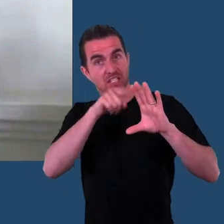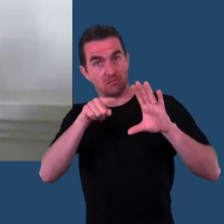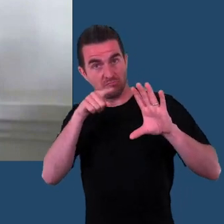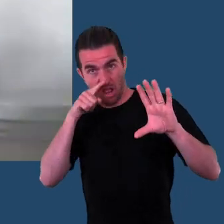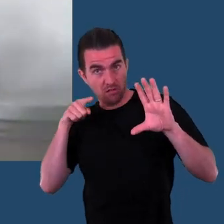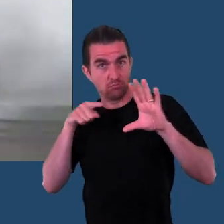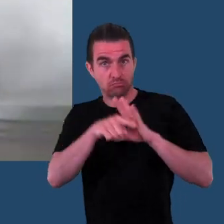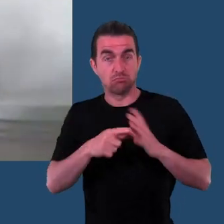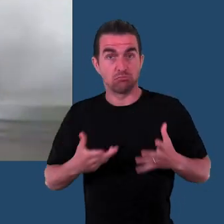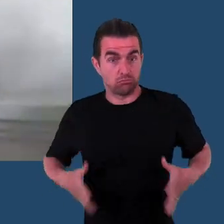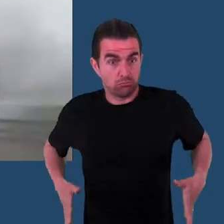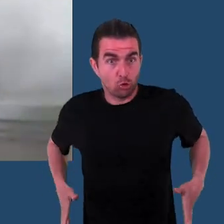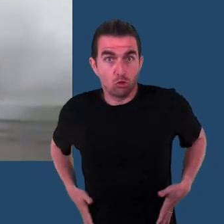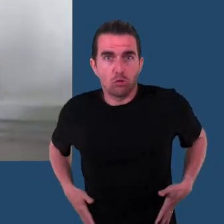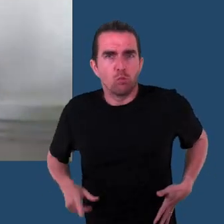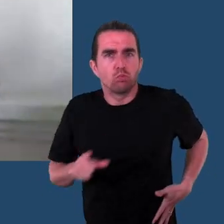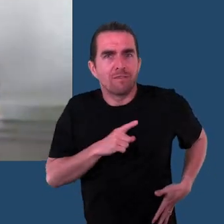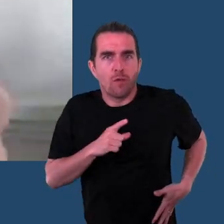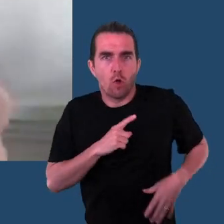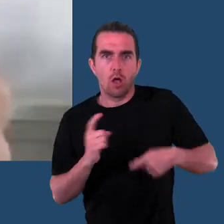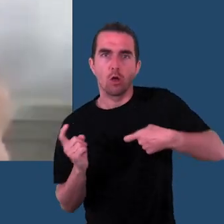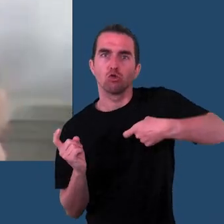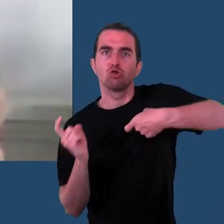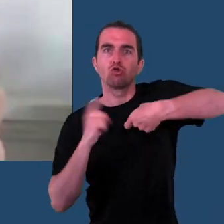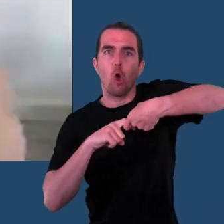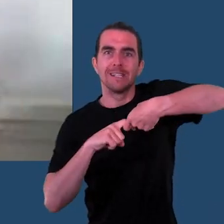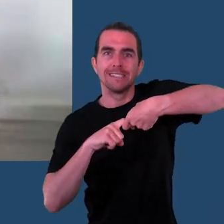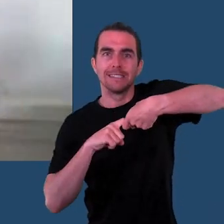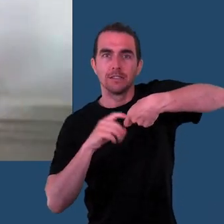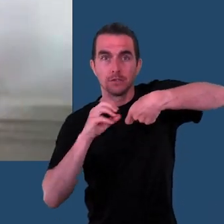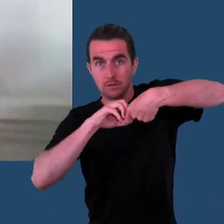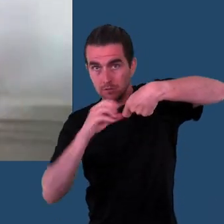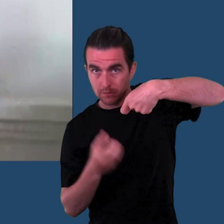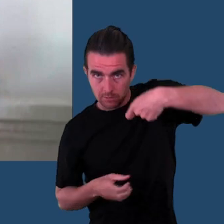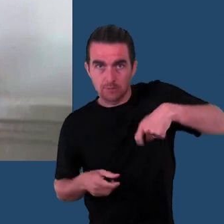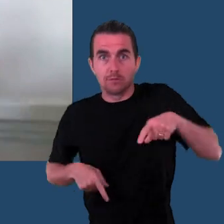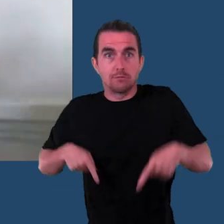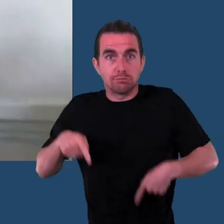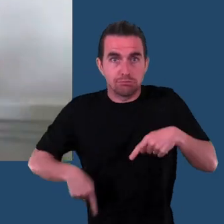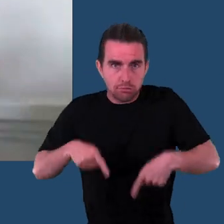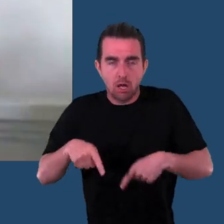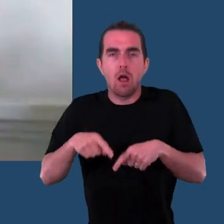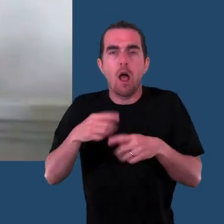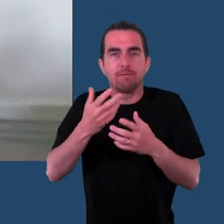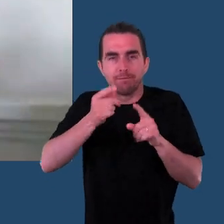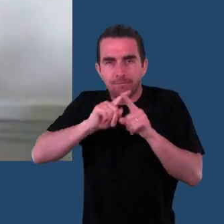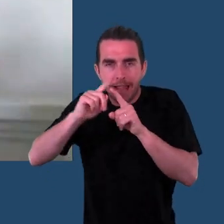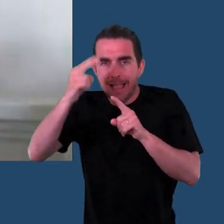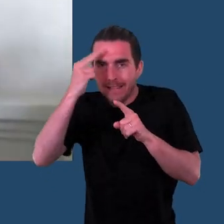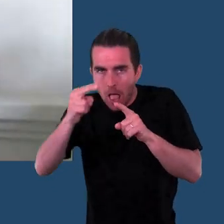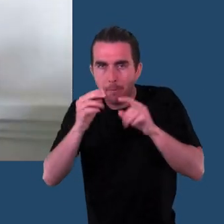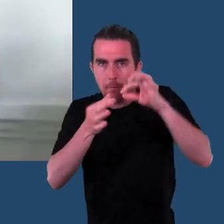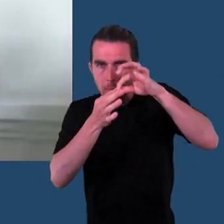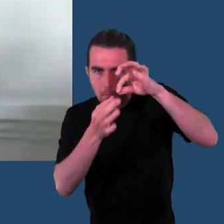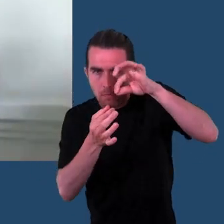and it basically acts as a joint. And it's made up of the three bones that make up the pelvis: the pubis, the ilium, and the ischium.